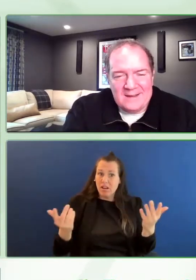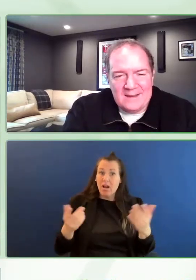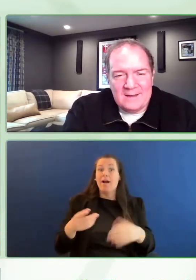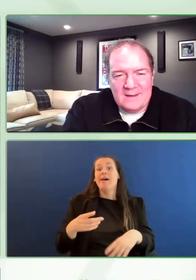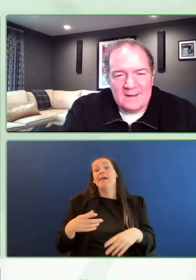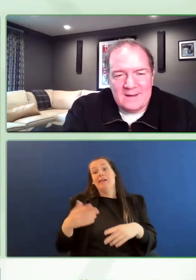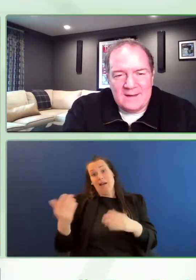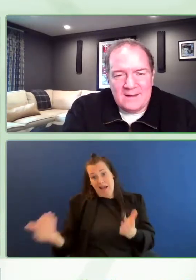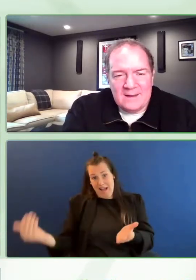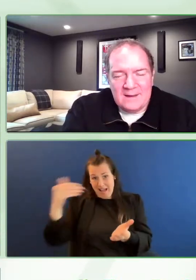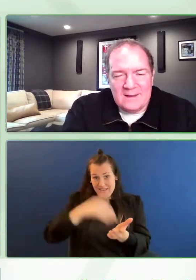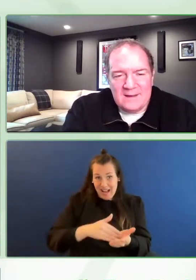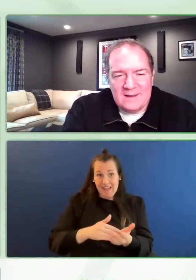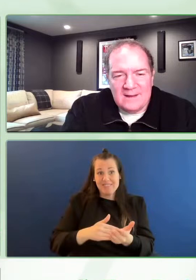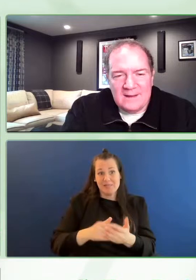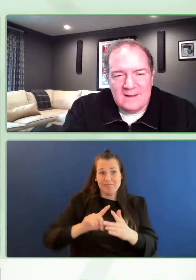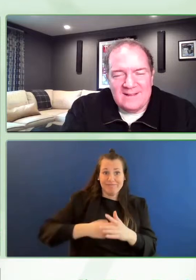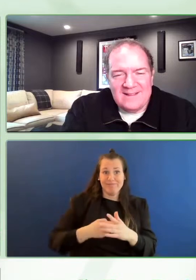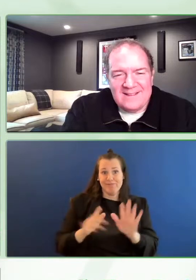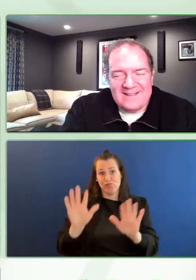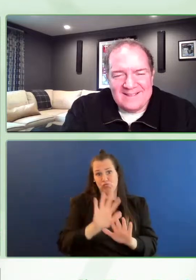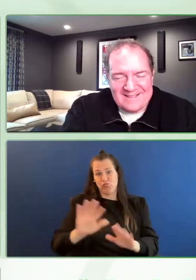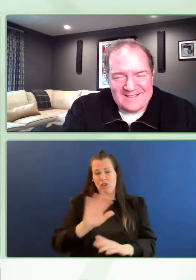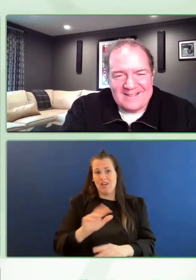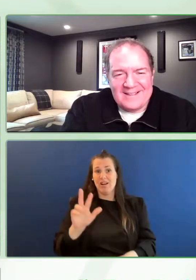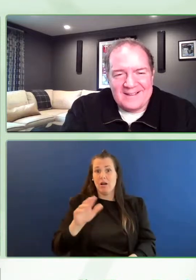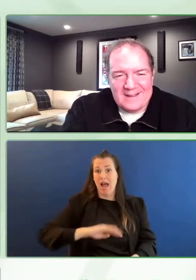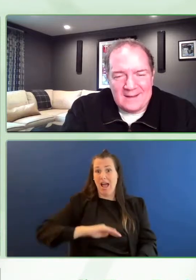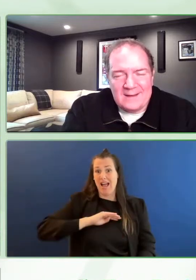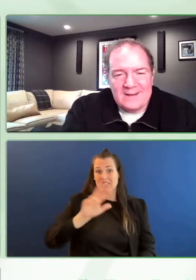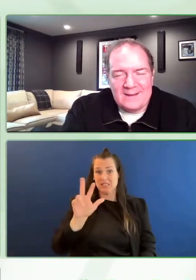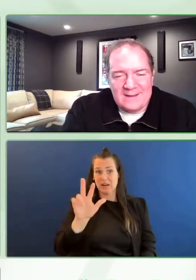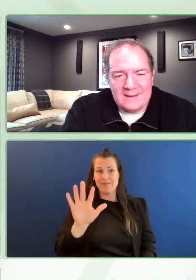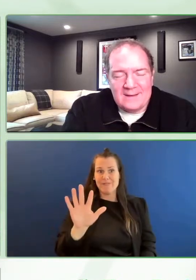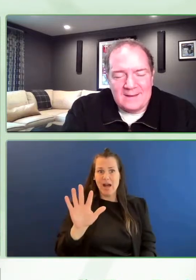do not think that it will get any better, but at least it might stabilise a bit.